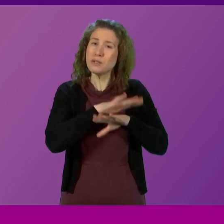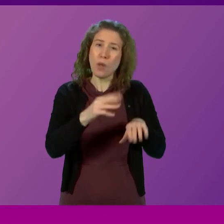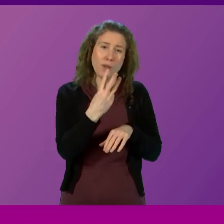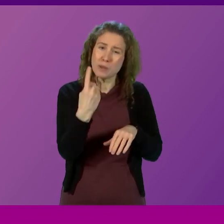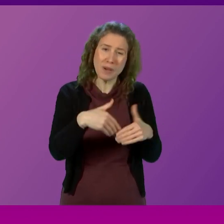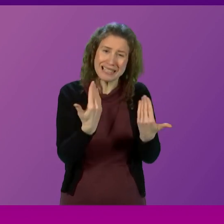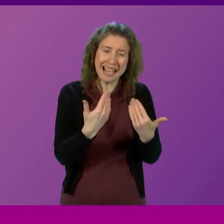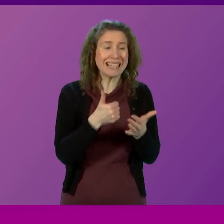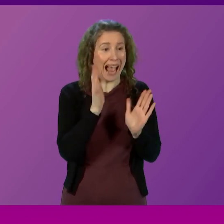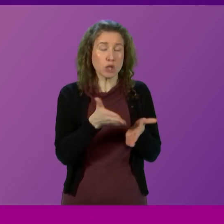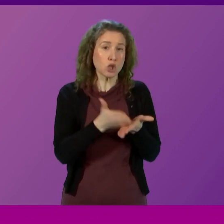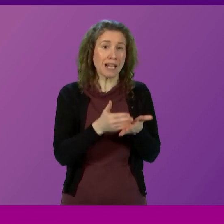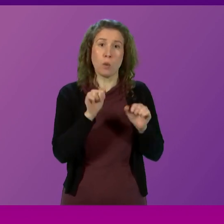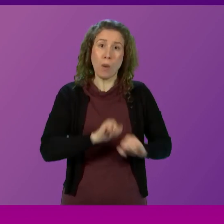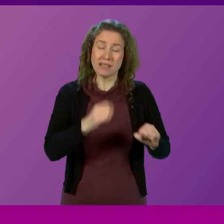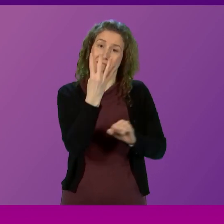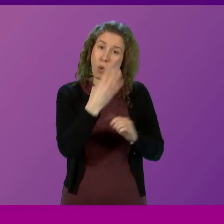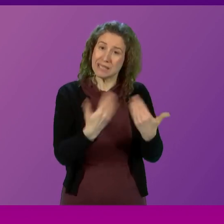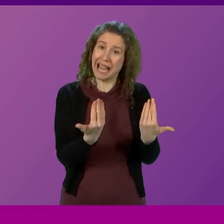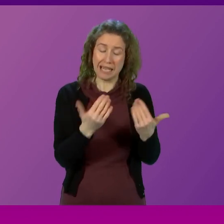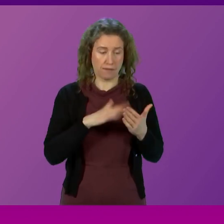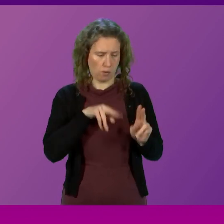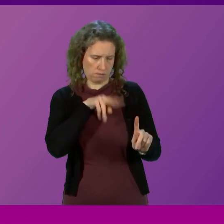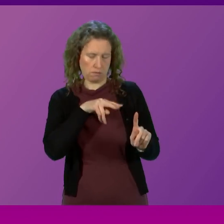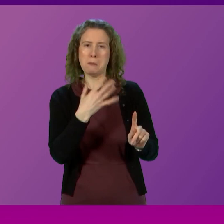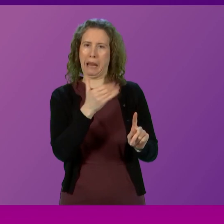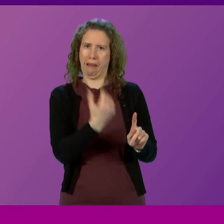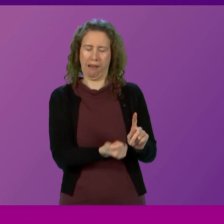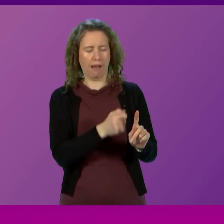but four days from the decision being made to treat a cancer patient to the treatment